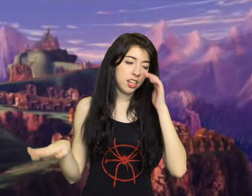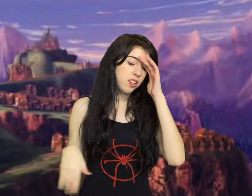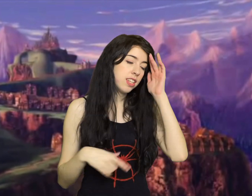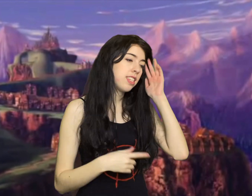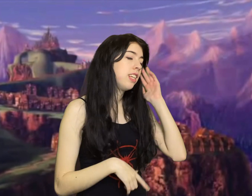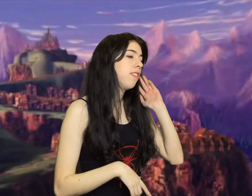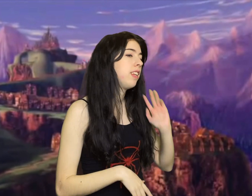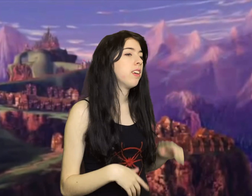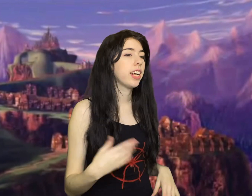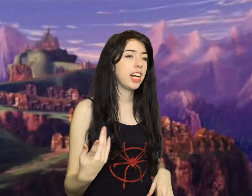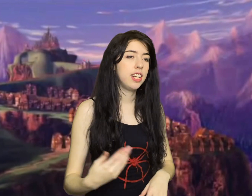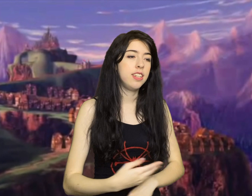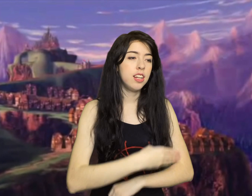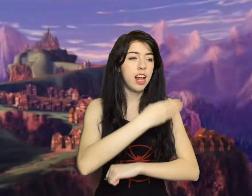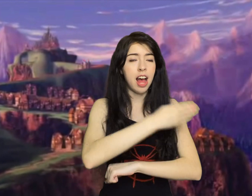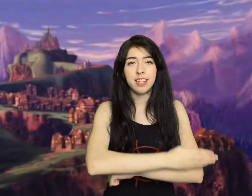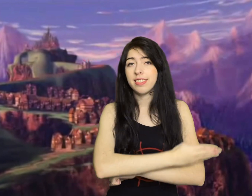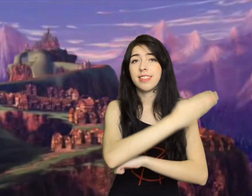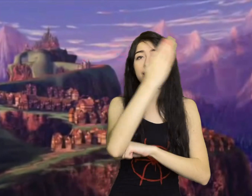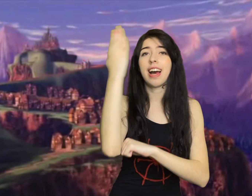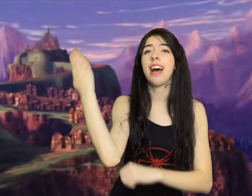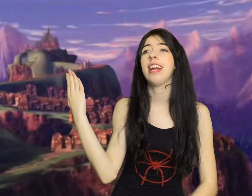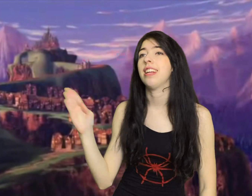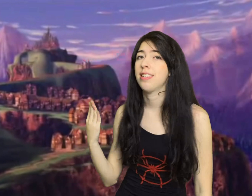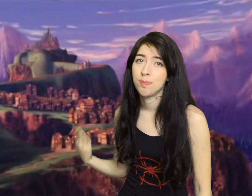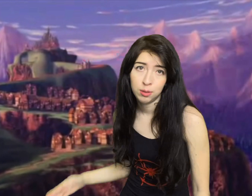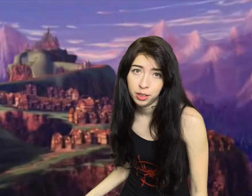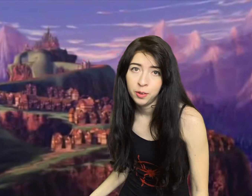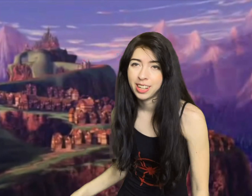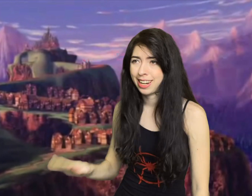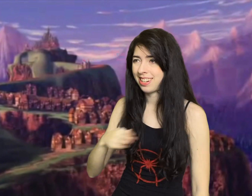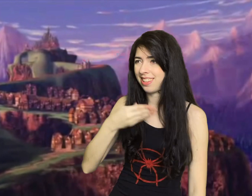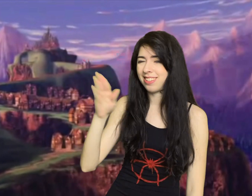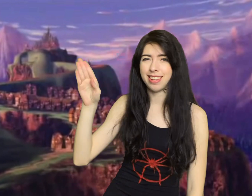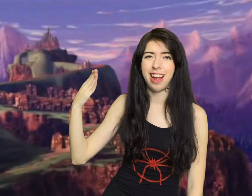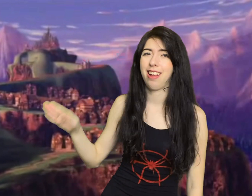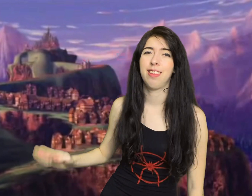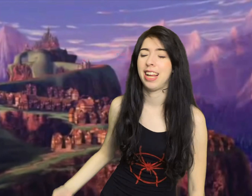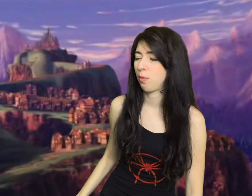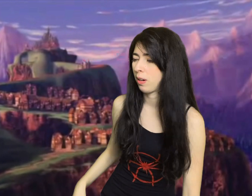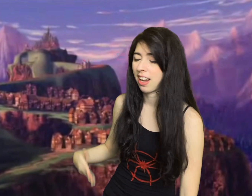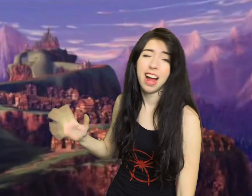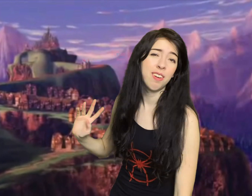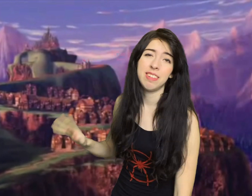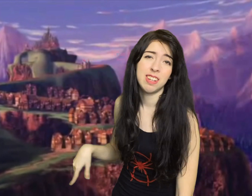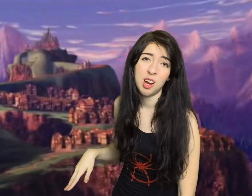you can see in the video i kind of did 'as the sky is blue' i kind of did this like weird i don't even know